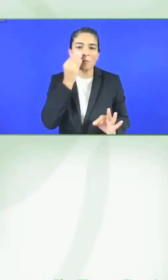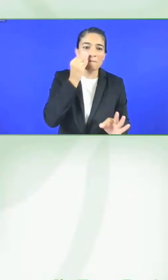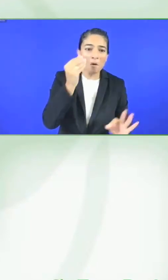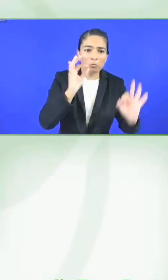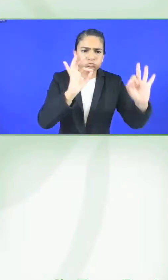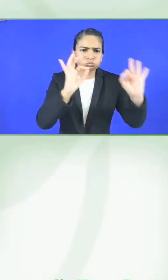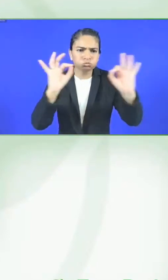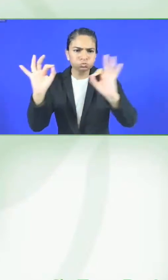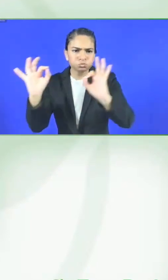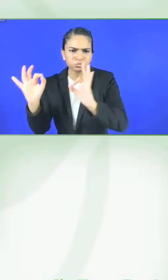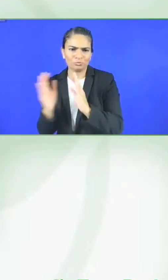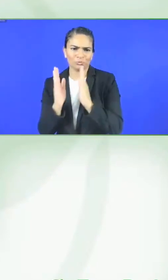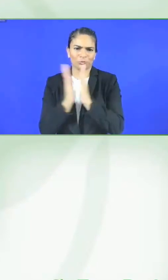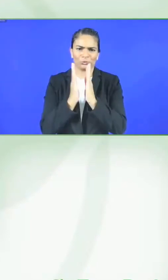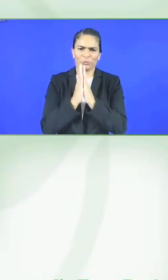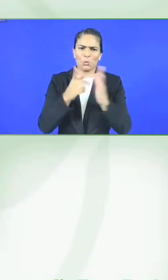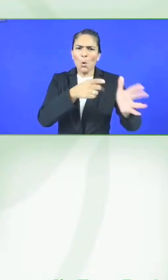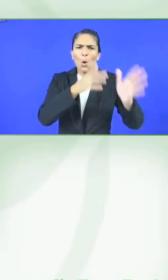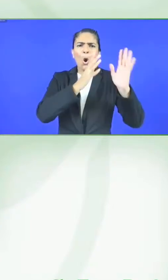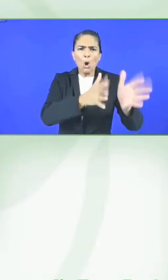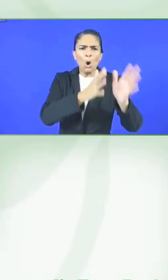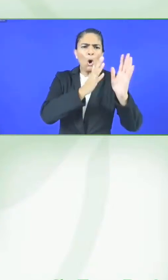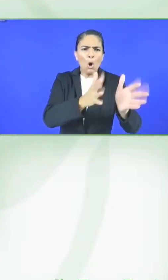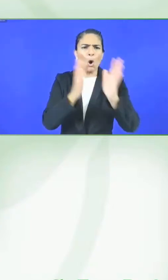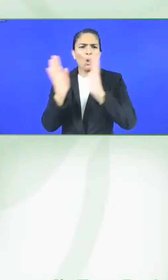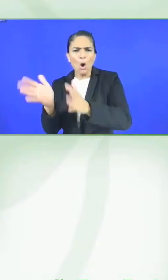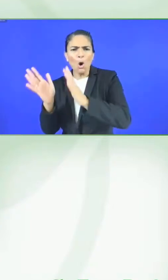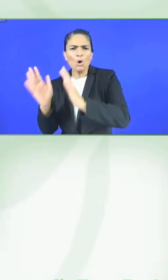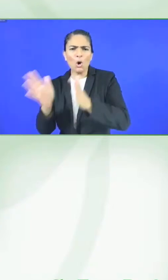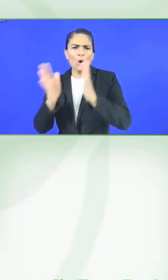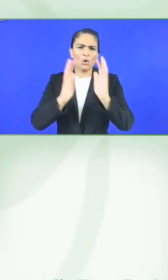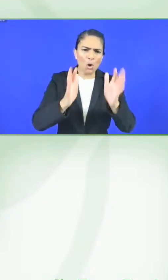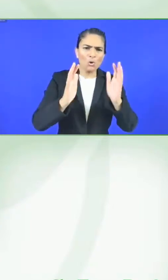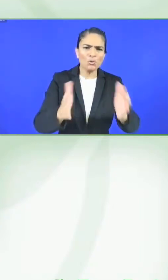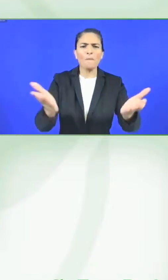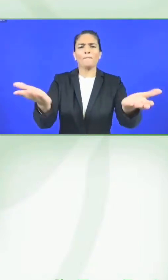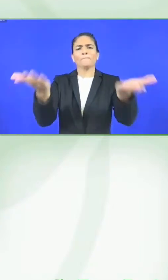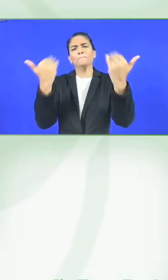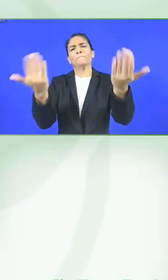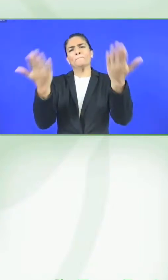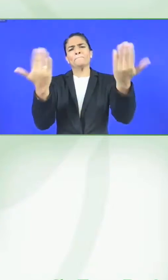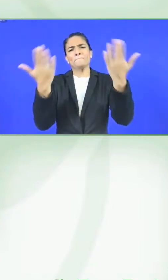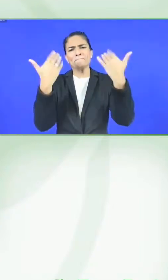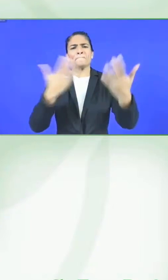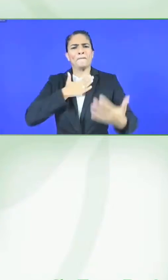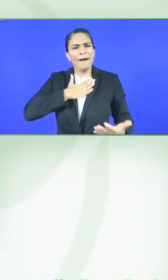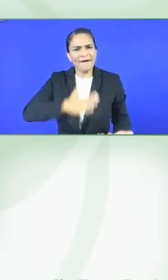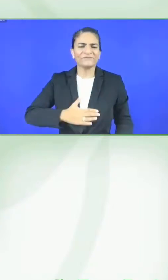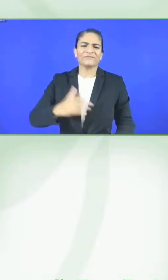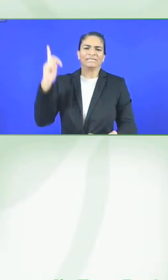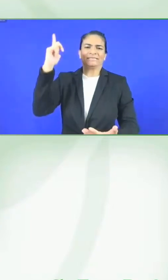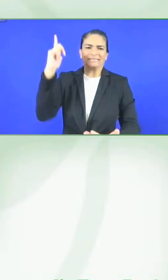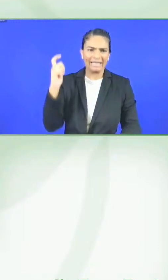We are going to talk about making eGovernment accessible for people with disabilities.